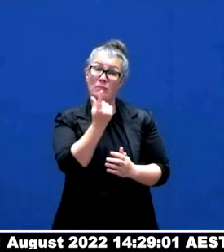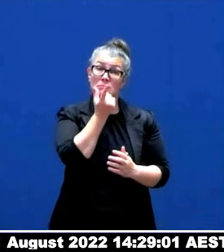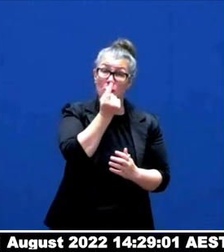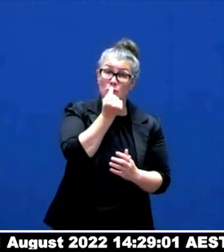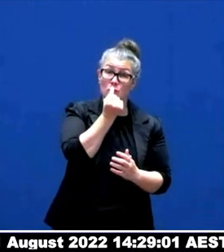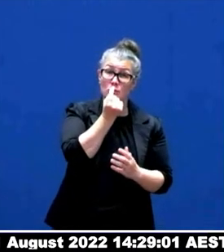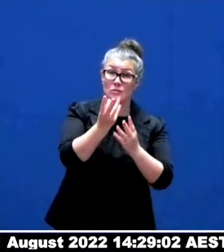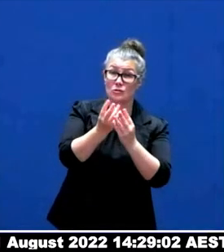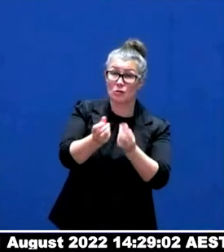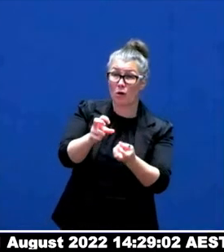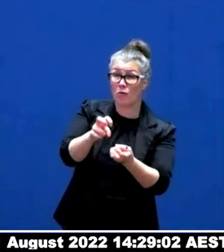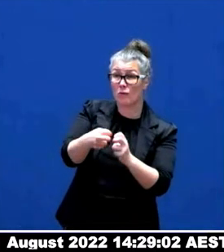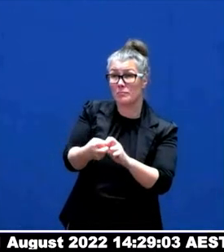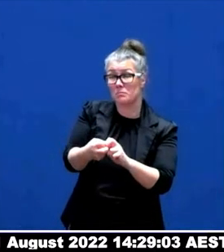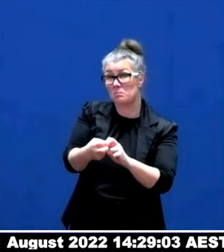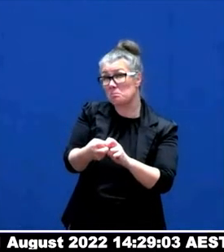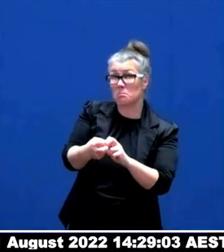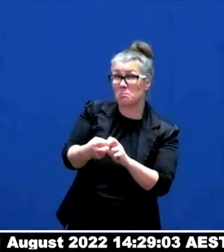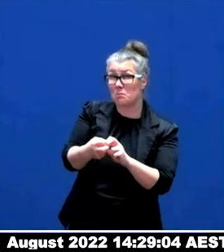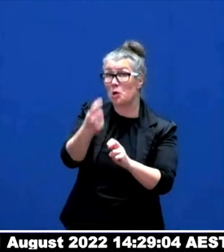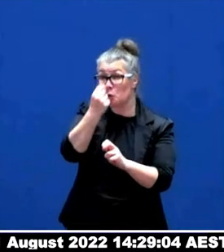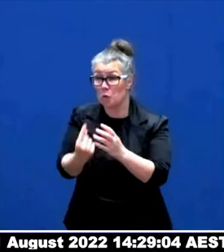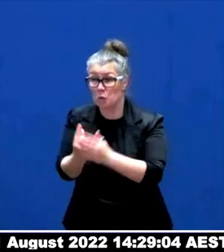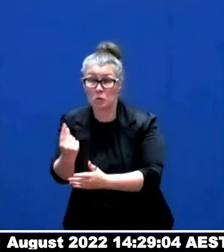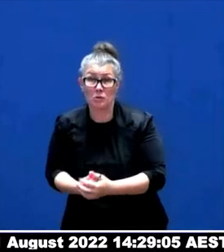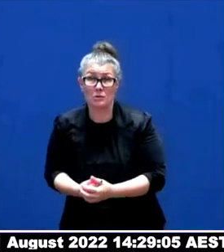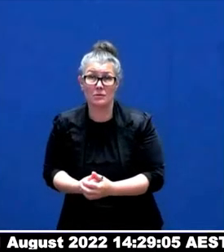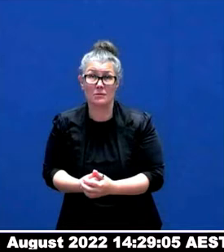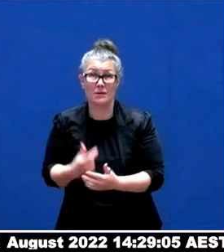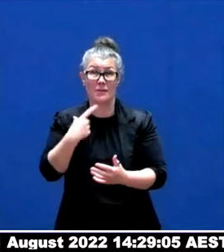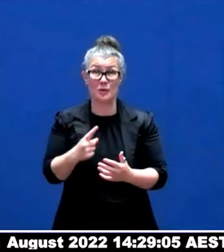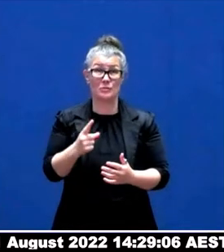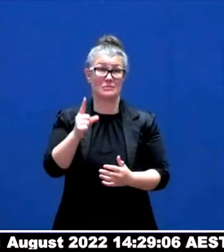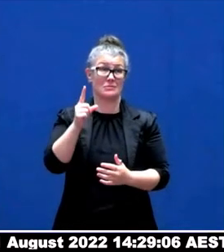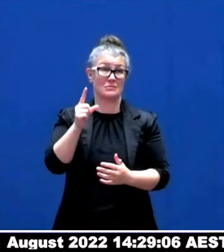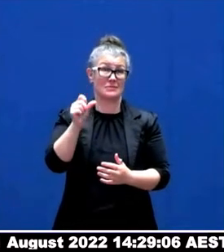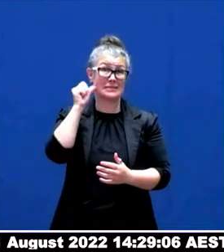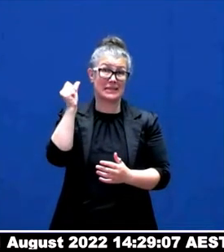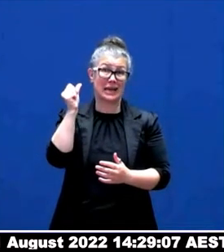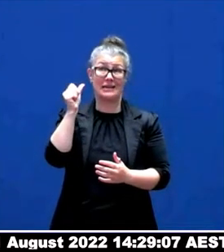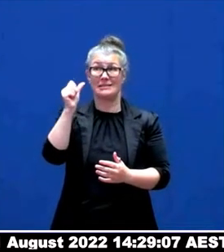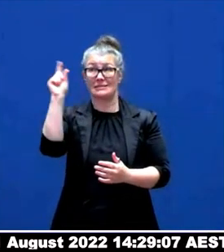or at least a partial solution to the sorts of problems we've been hearing about for two and a half days?